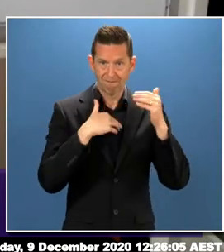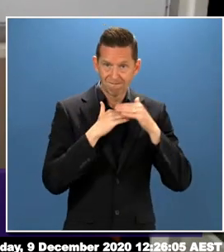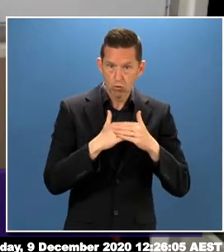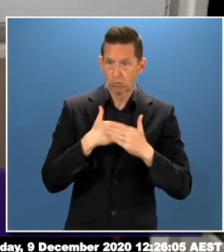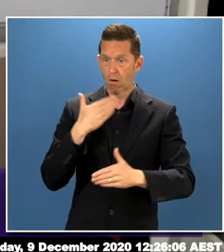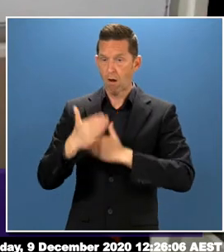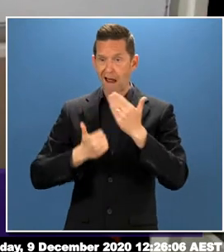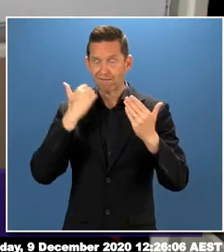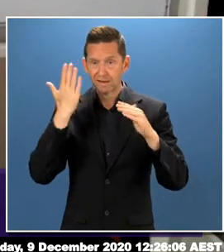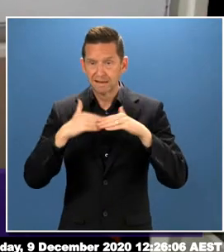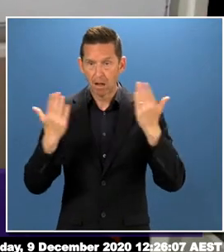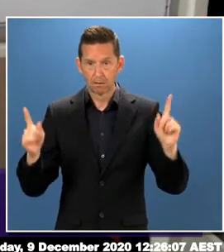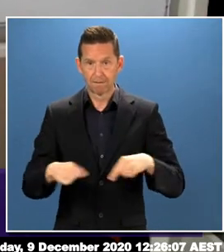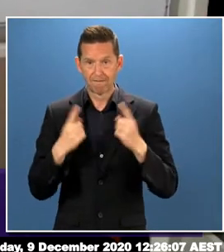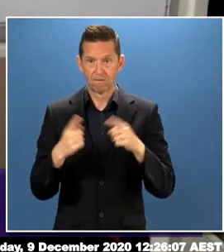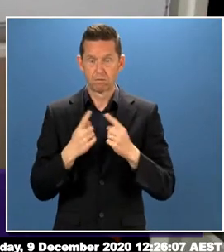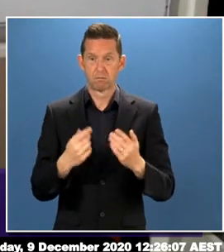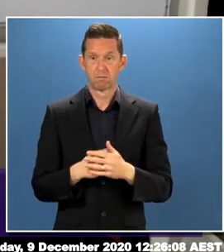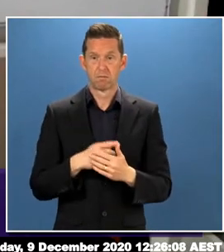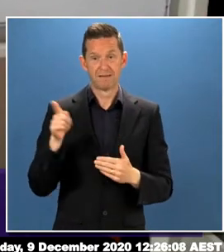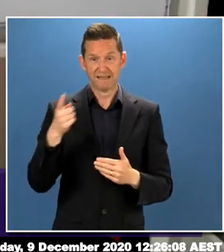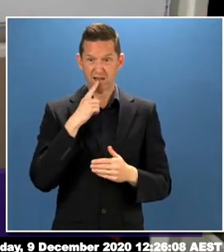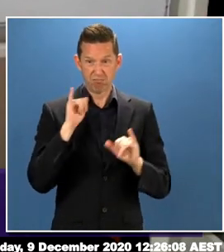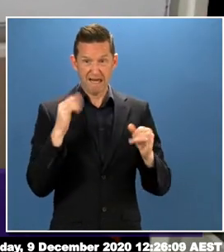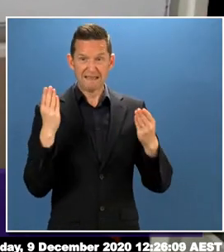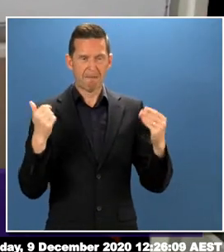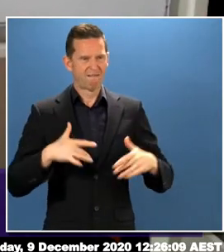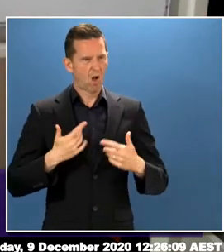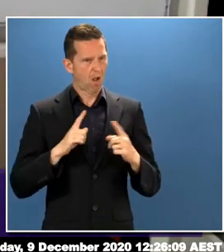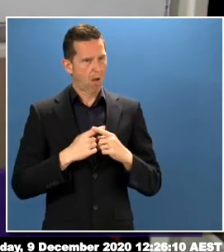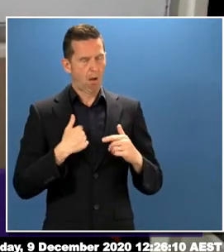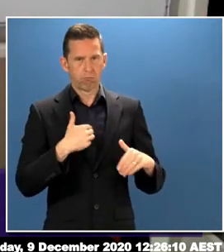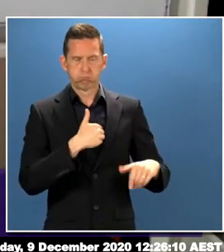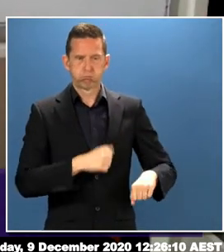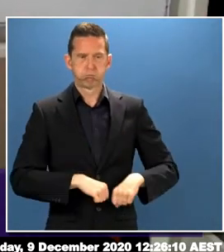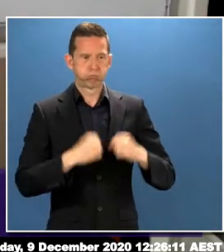My own daughter said, "Have my friends died?" Because she didn't see them anymore and they weren't in her life any more.